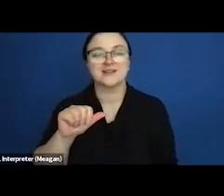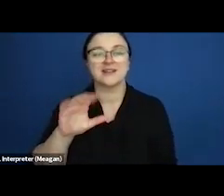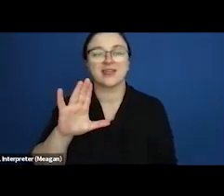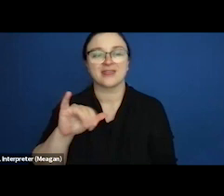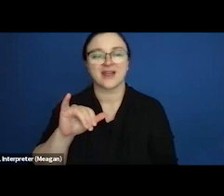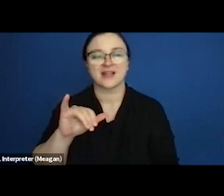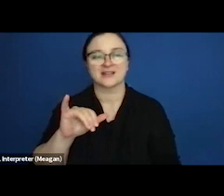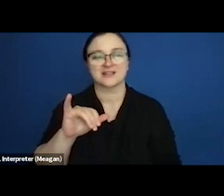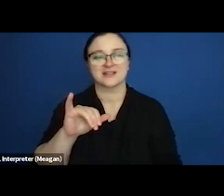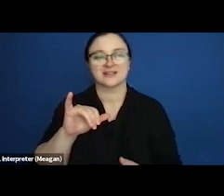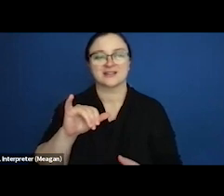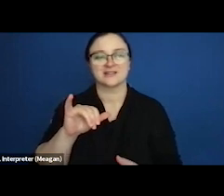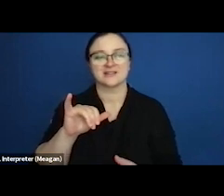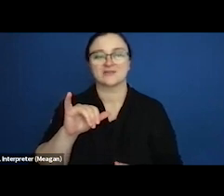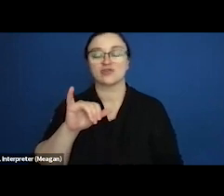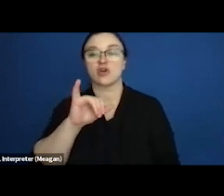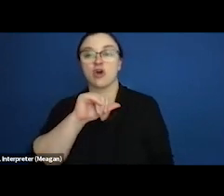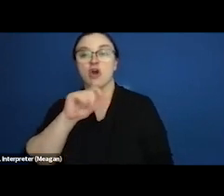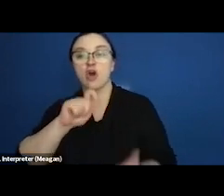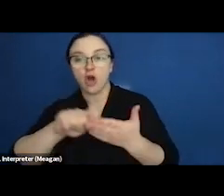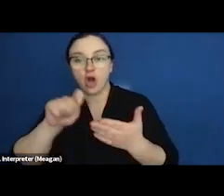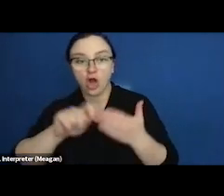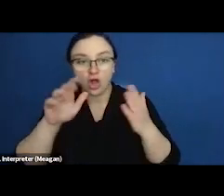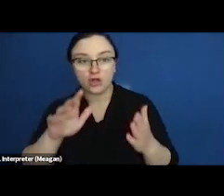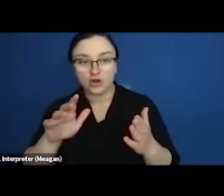or credit if contributing to research,